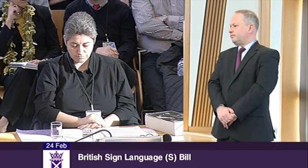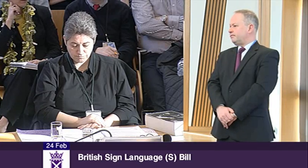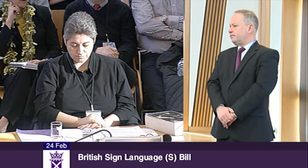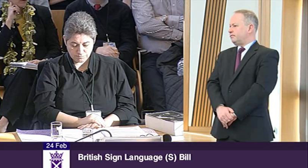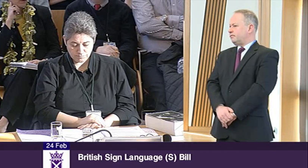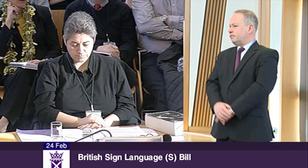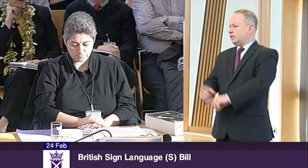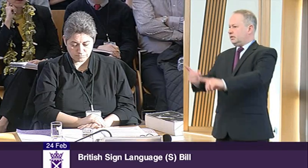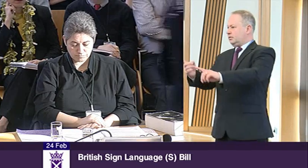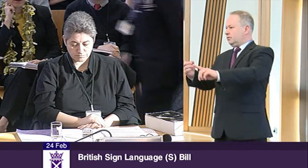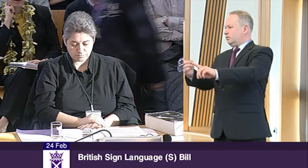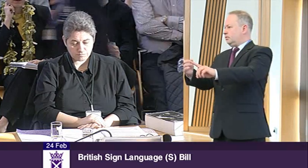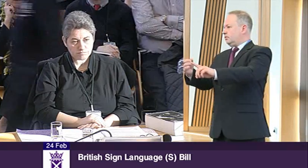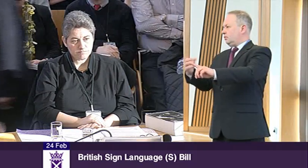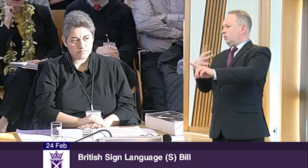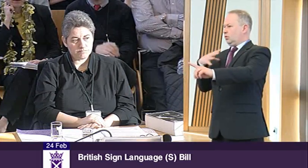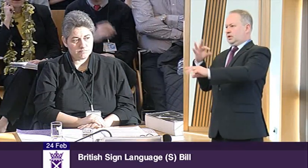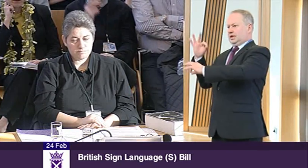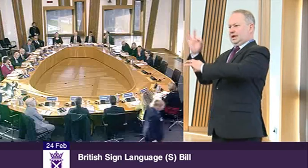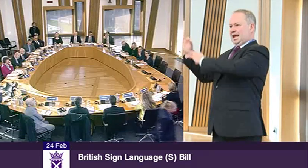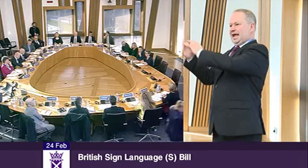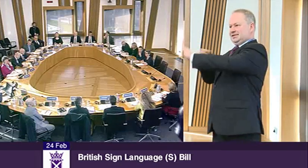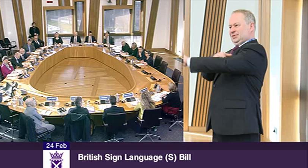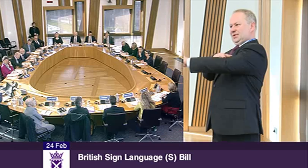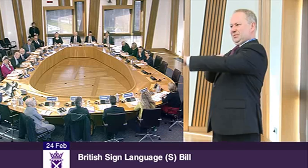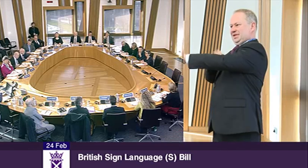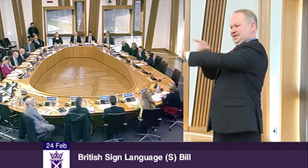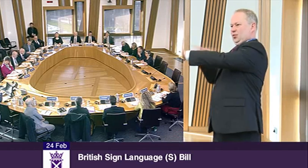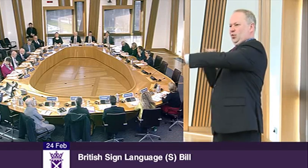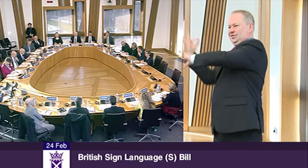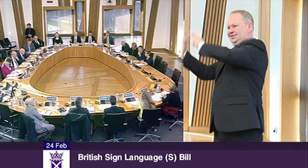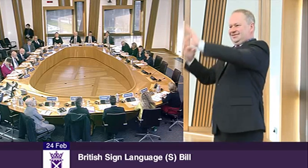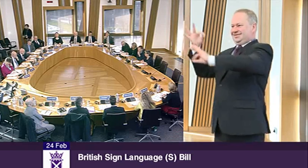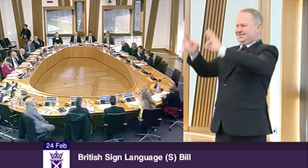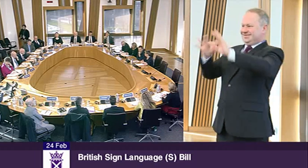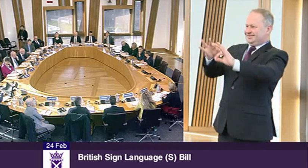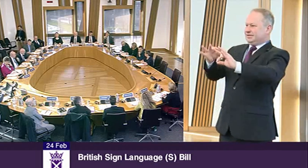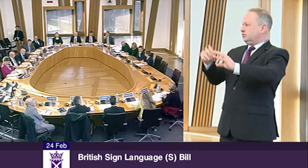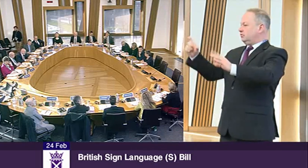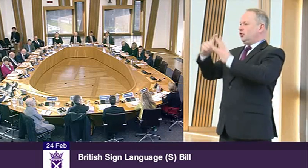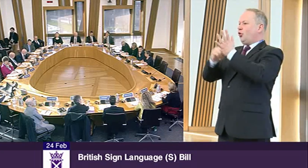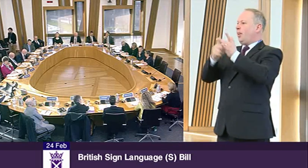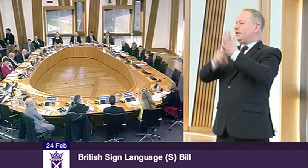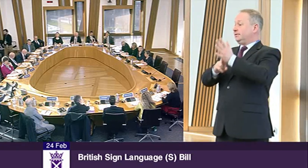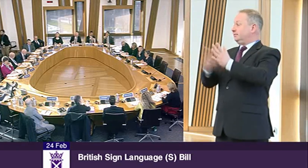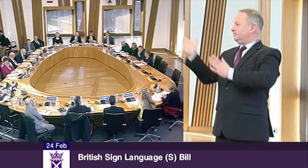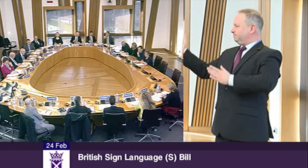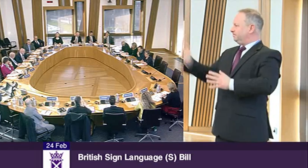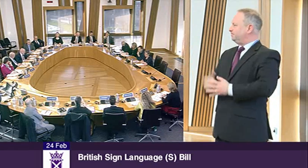for the deaf community. The Convener: Committee members have several questions that they want to ask, so I will